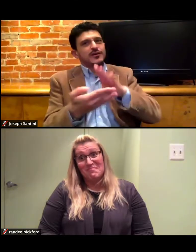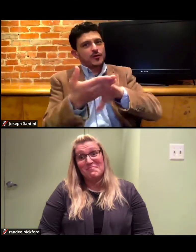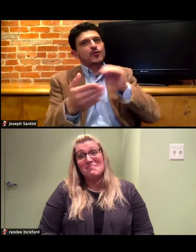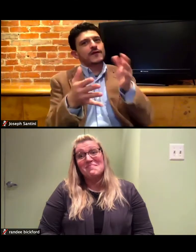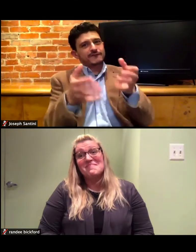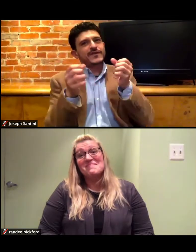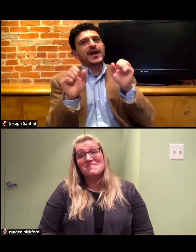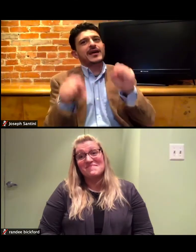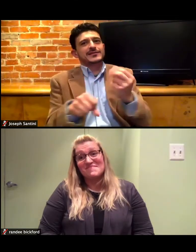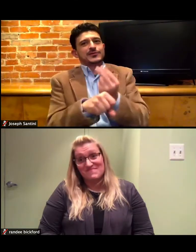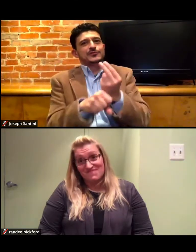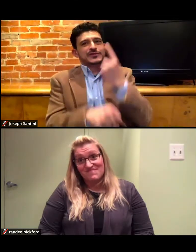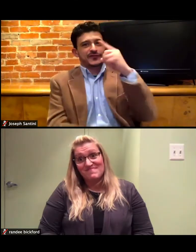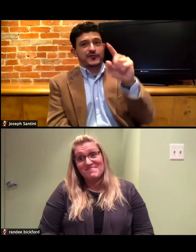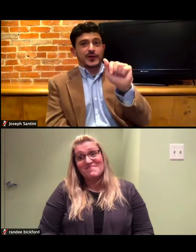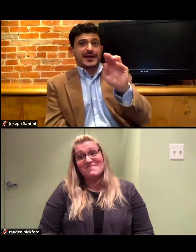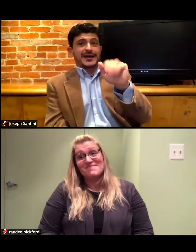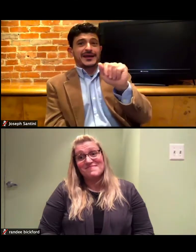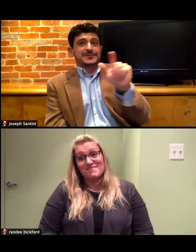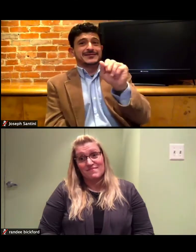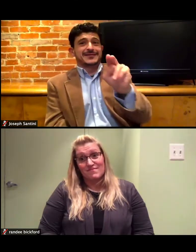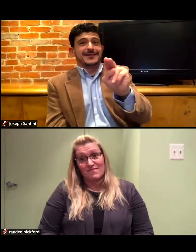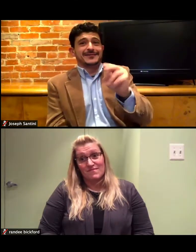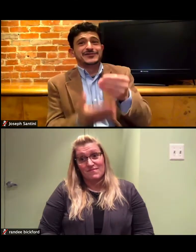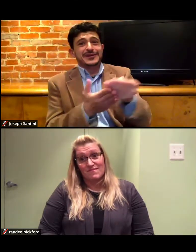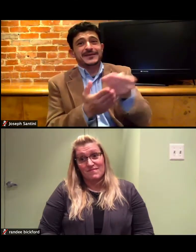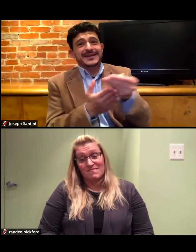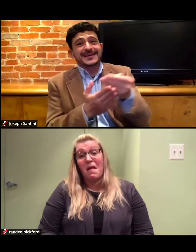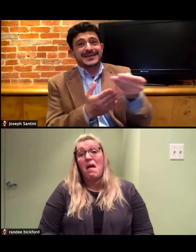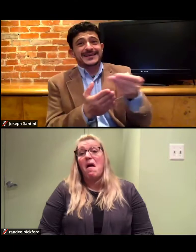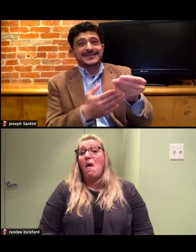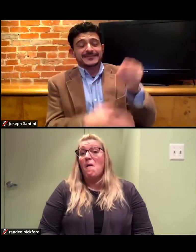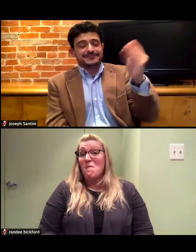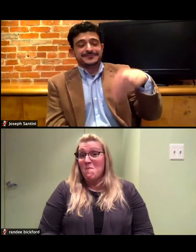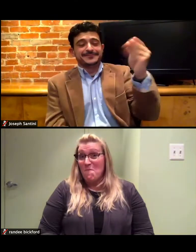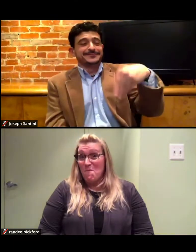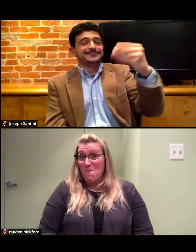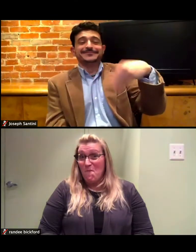and her son wanted to use his card for Amazon shopping